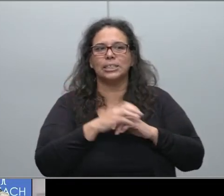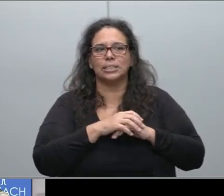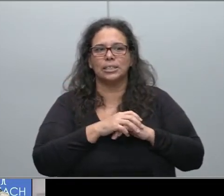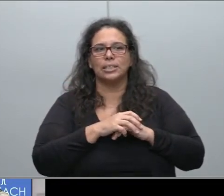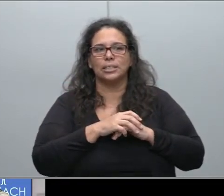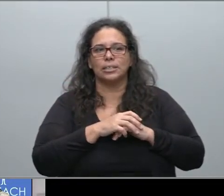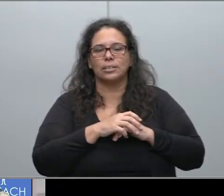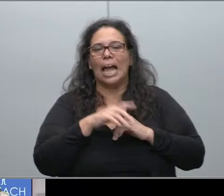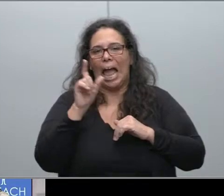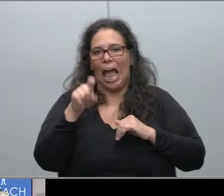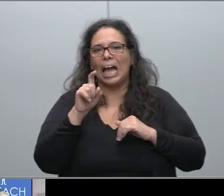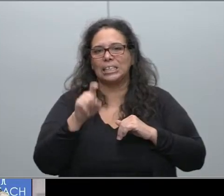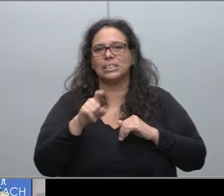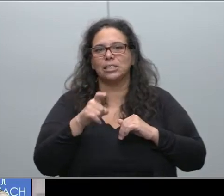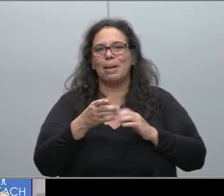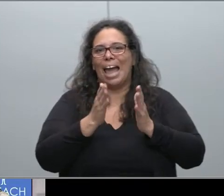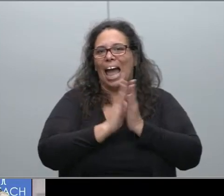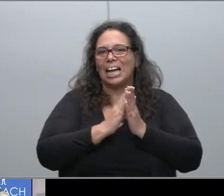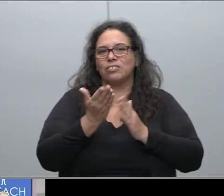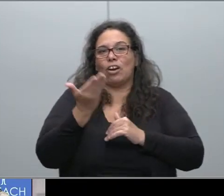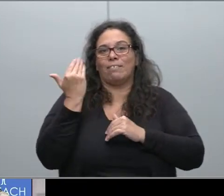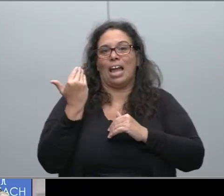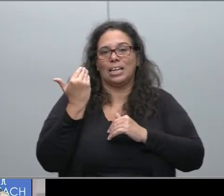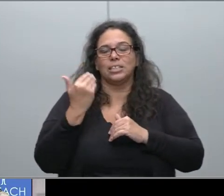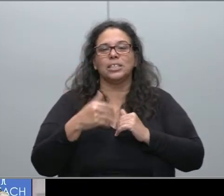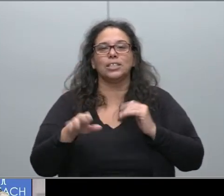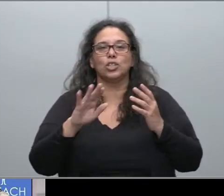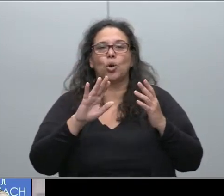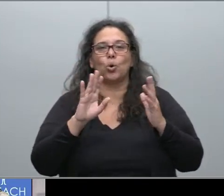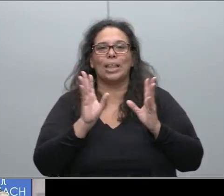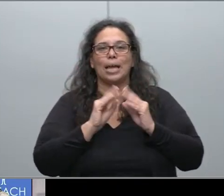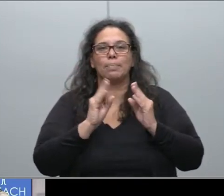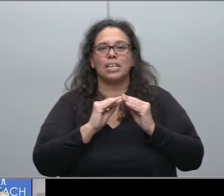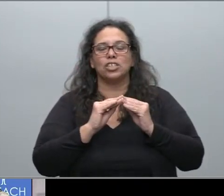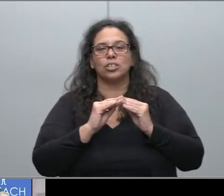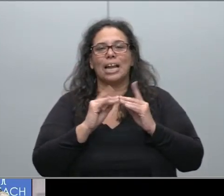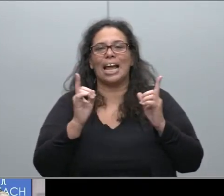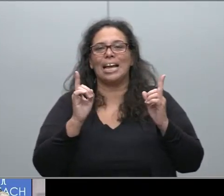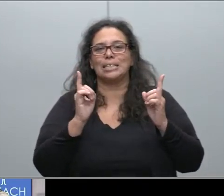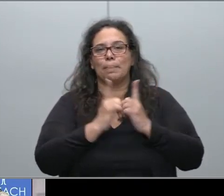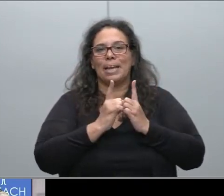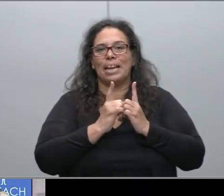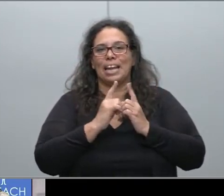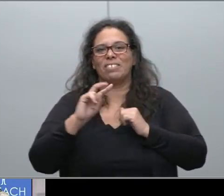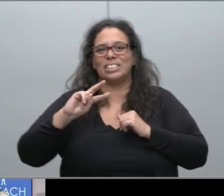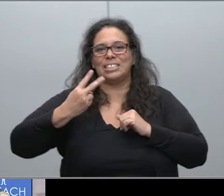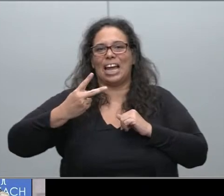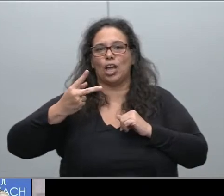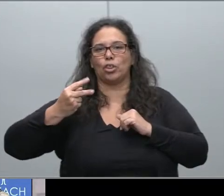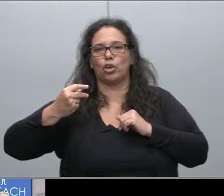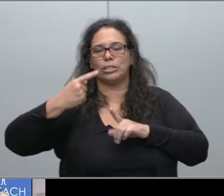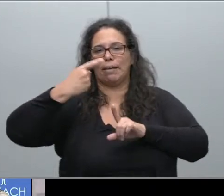We appreciate you. Thank you so much. Yeah. Board member Craighead's a fan of CAC.